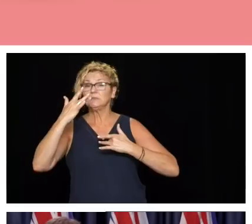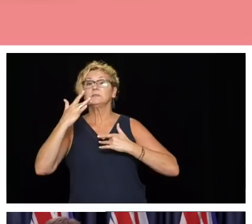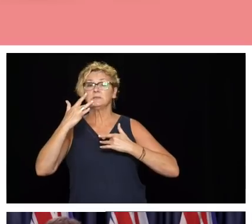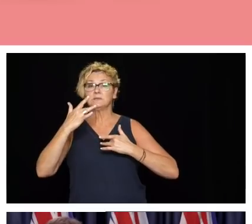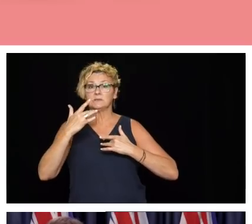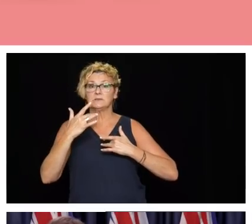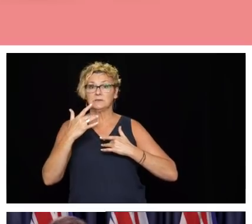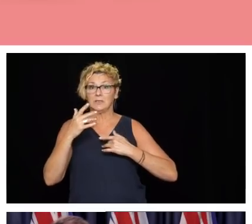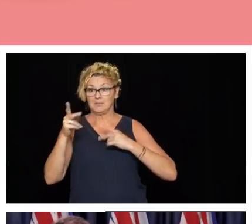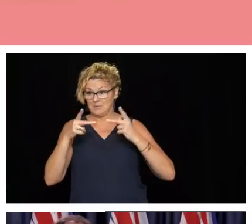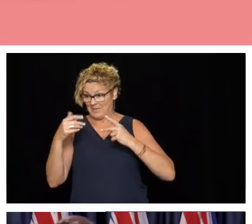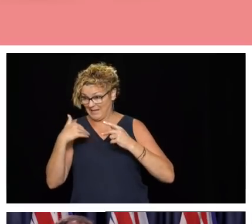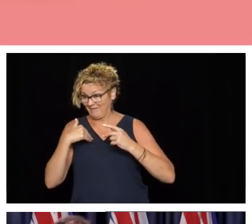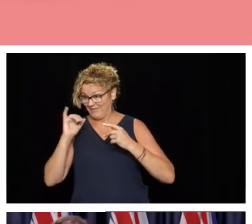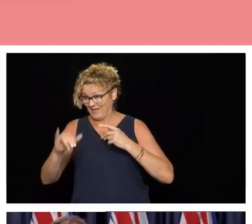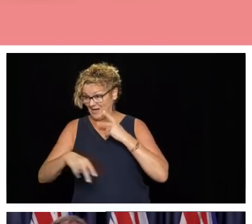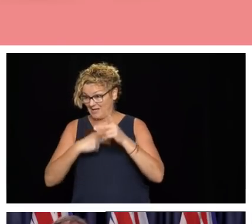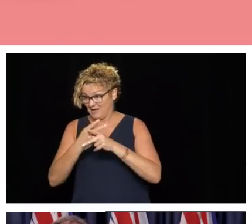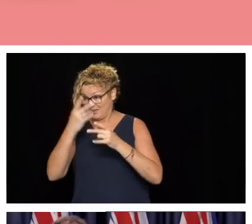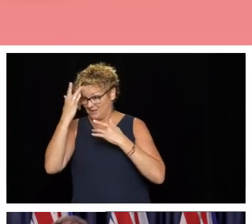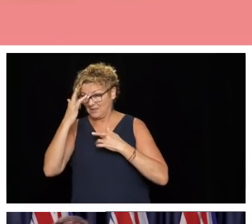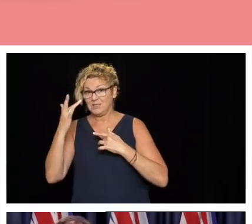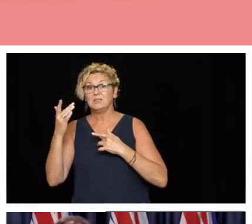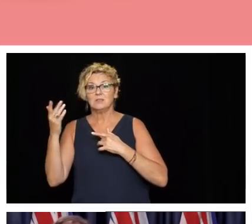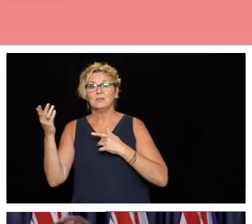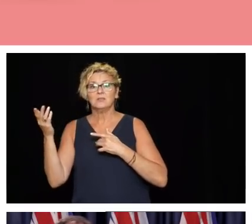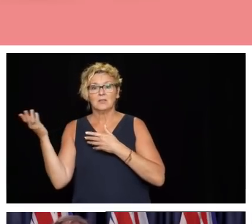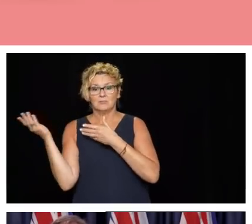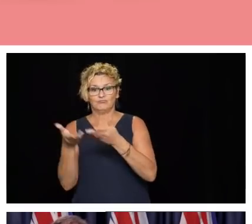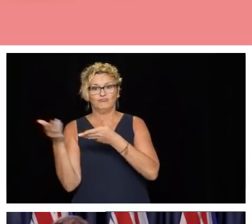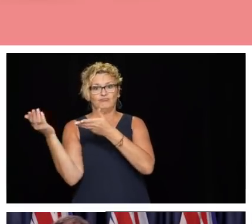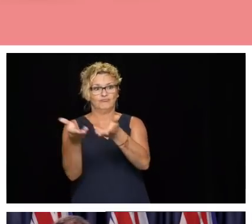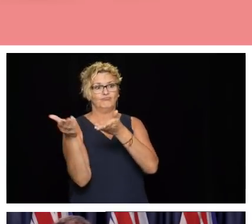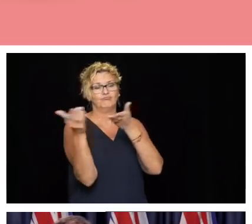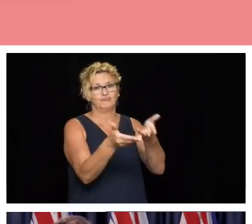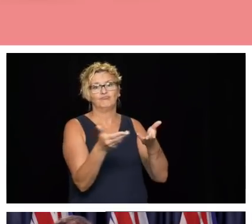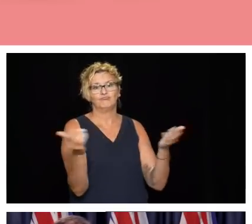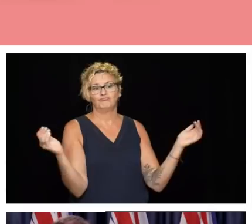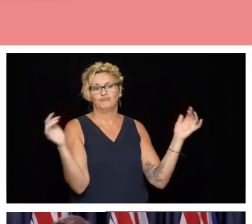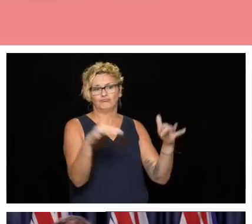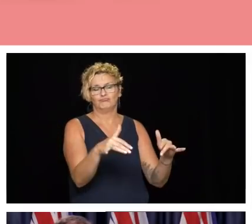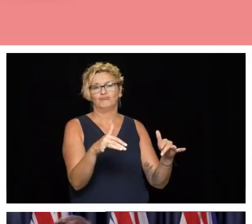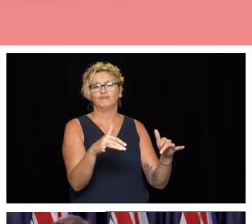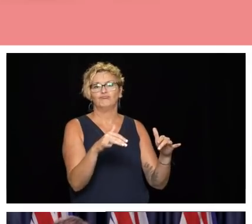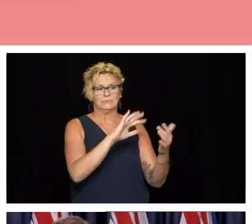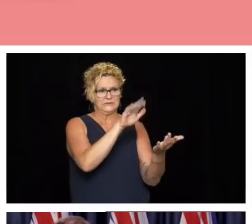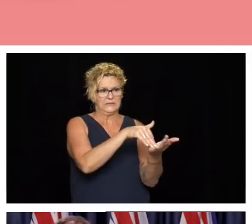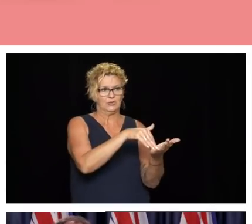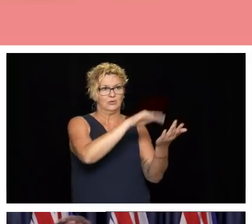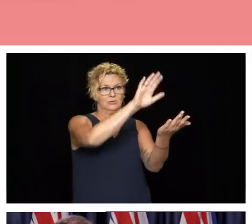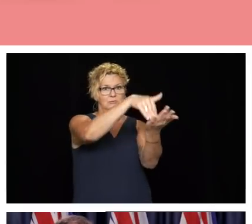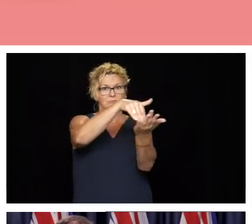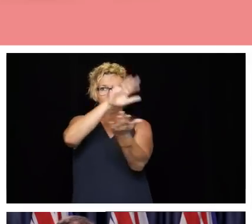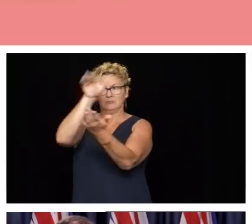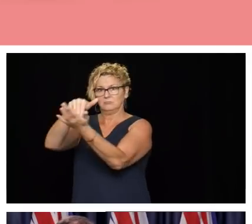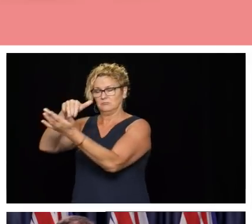system. We are planning to position to continue position primary care centres and we now saw 19th yesterday and other designated primary care